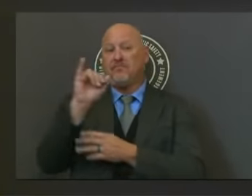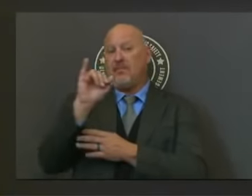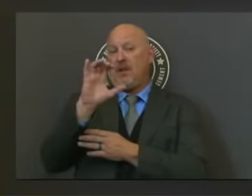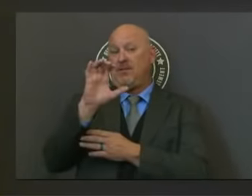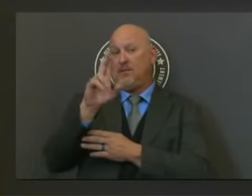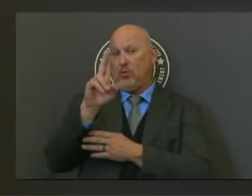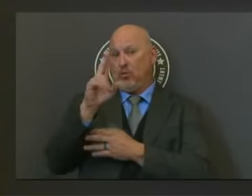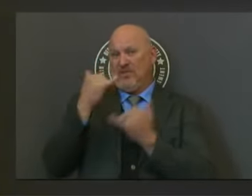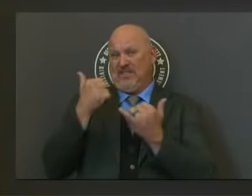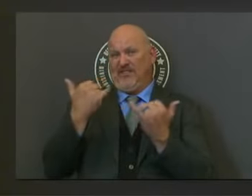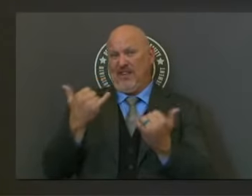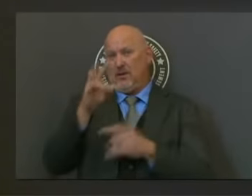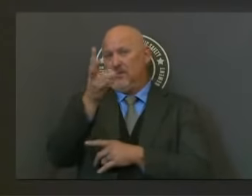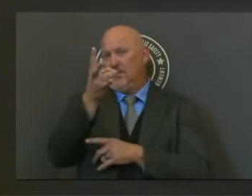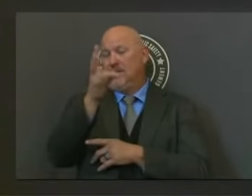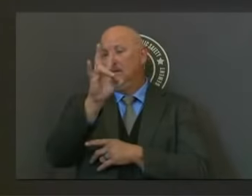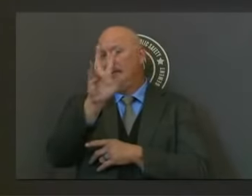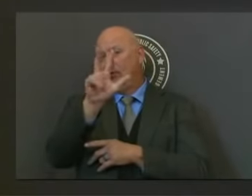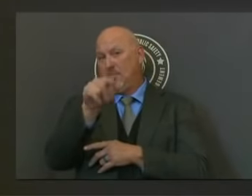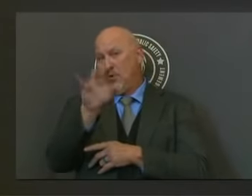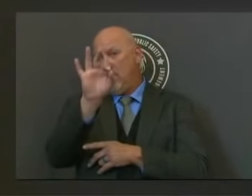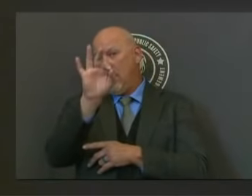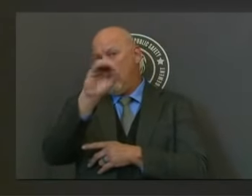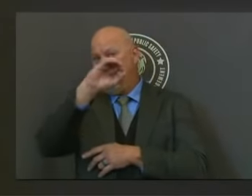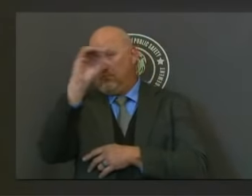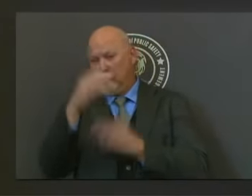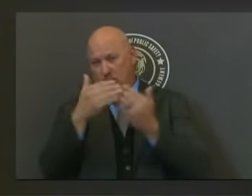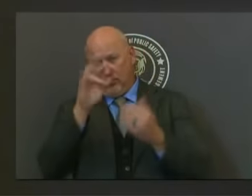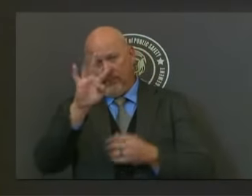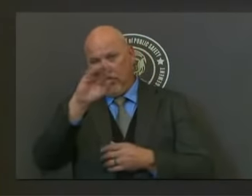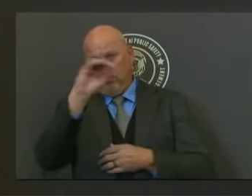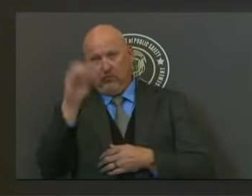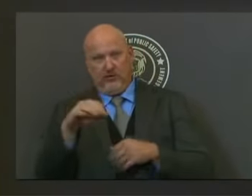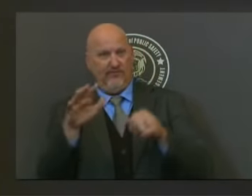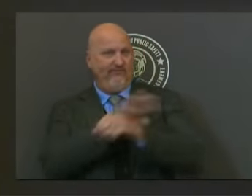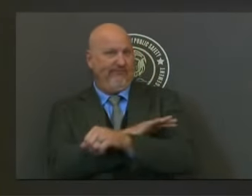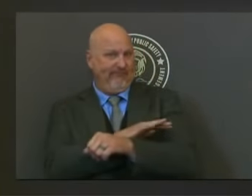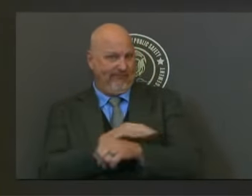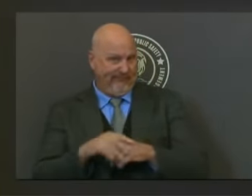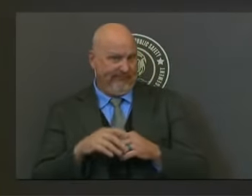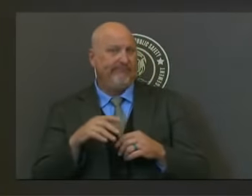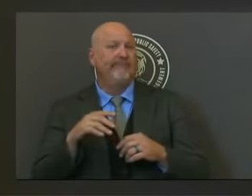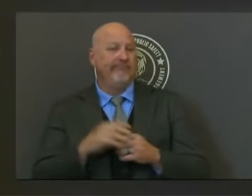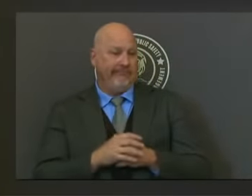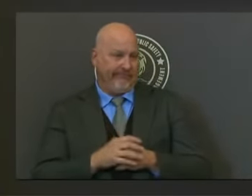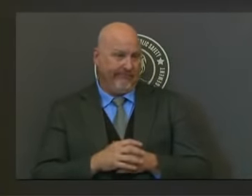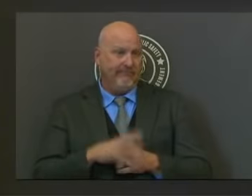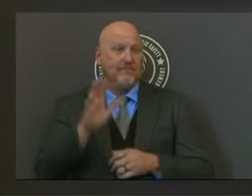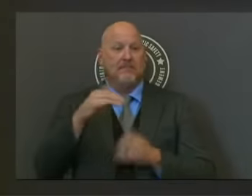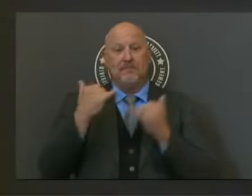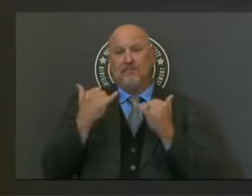with the seven day average of seventy two point two percent